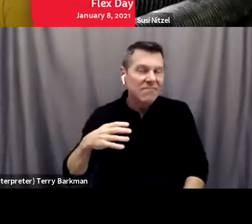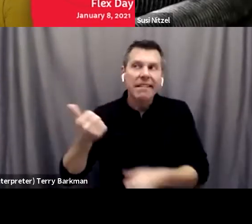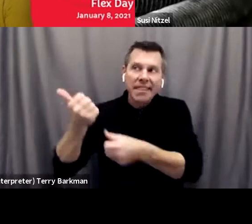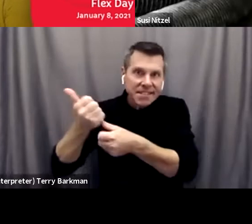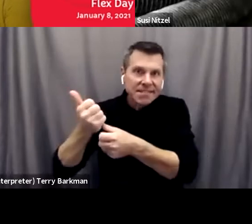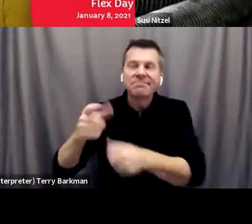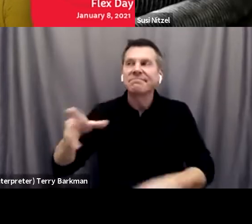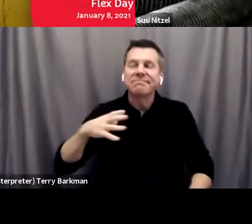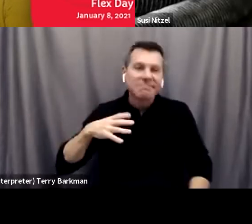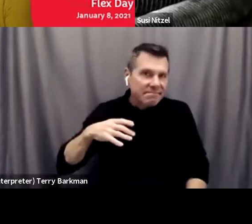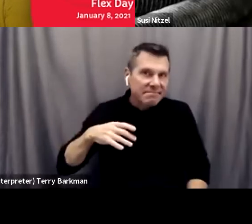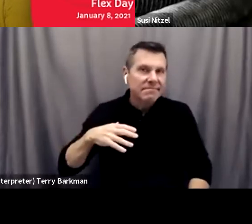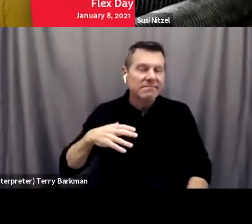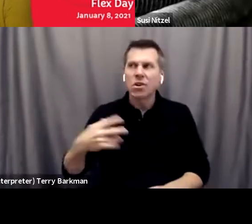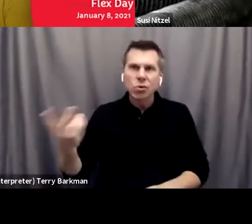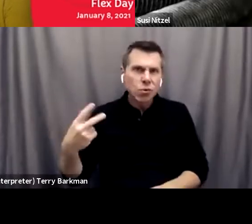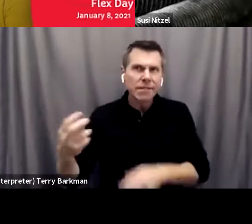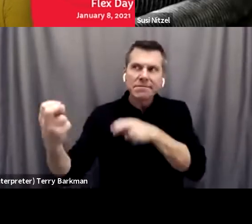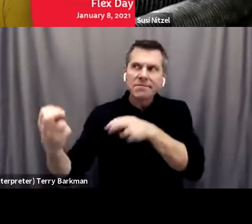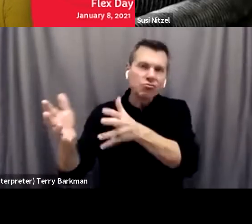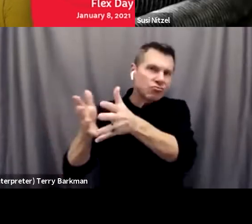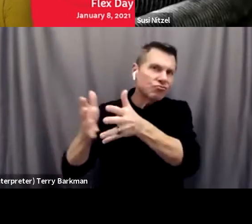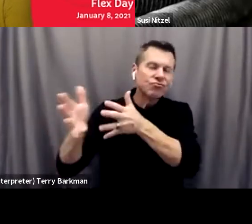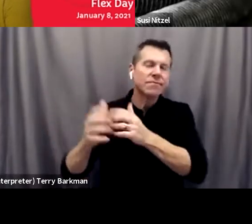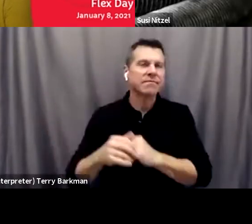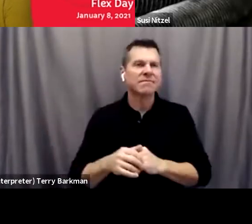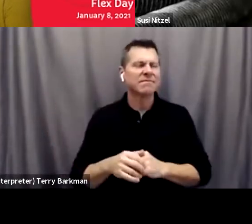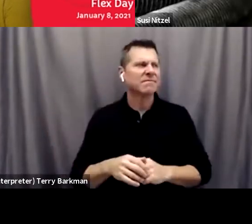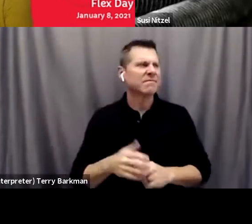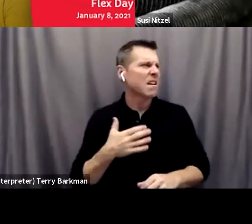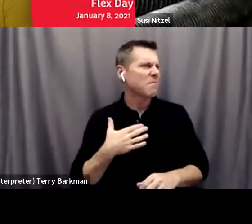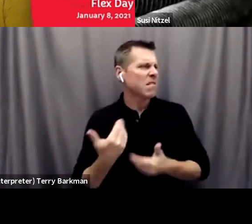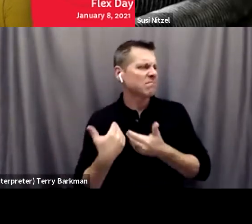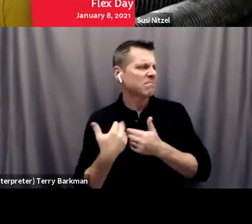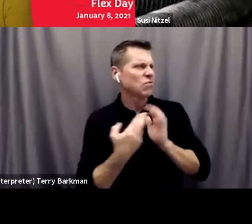her and I had she and I had this conversation. She was I don't know what my role is, in this. She goes, I'm just doing my